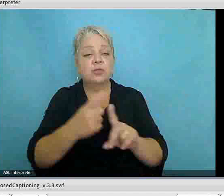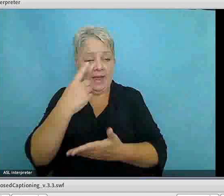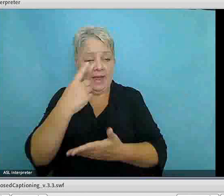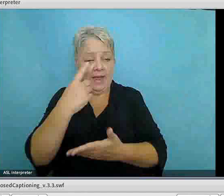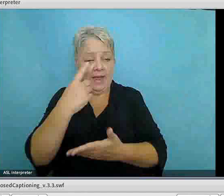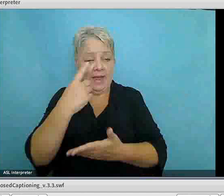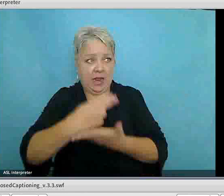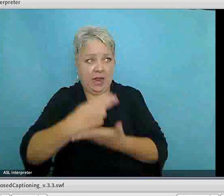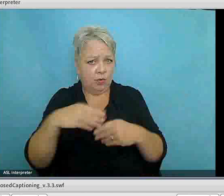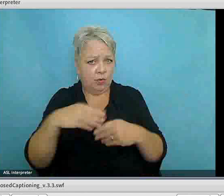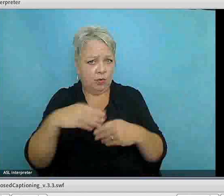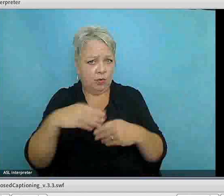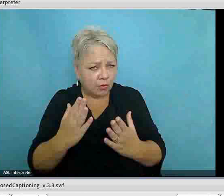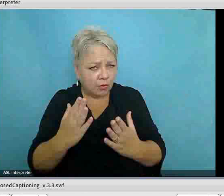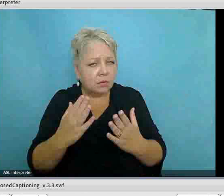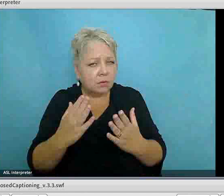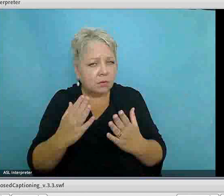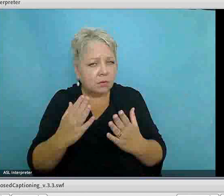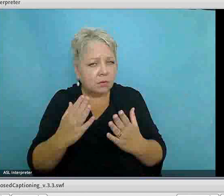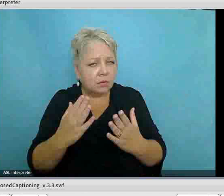something we should be doing independently?